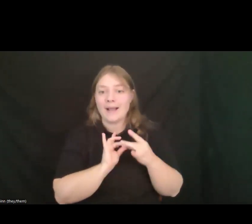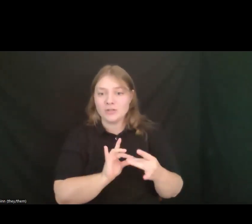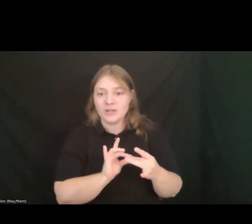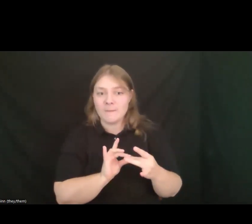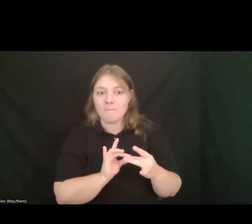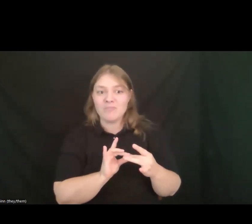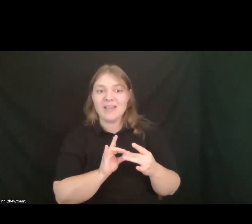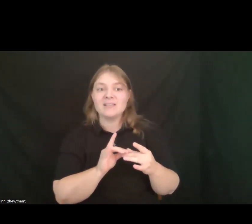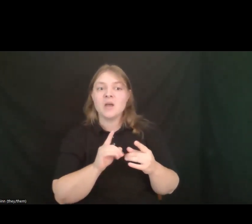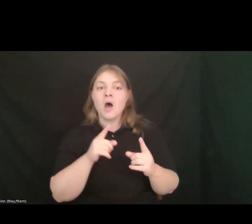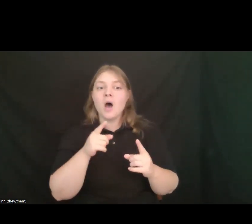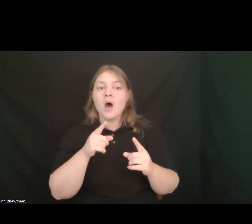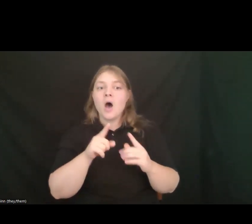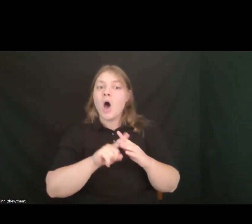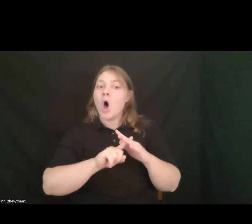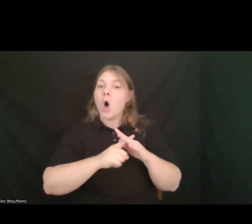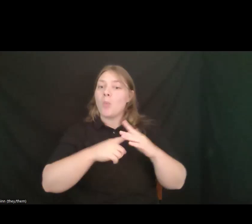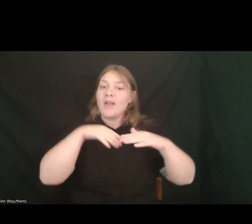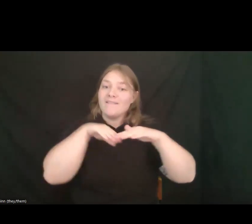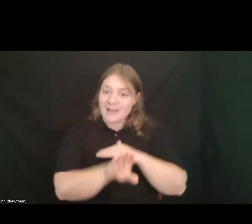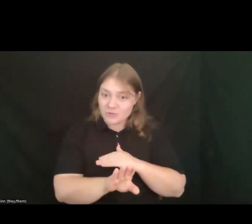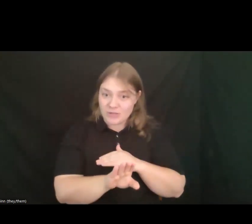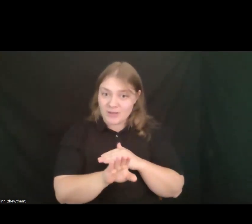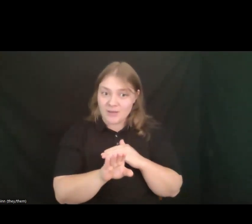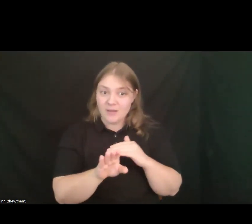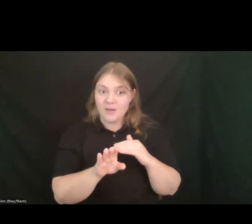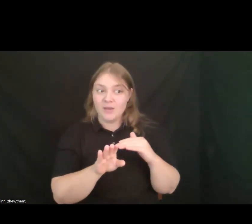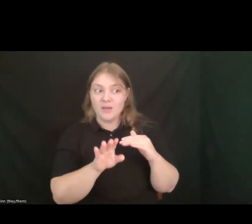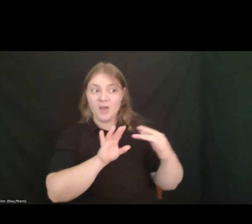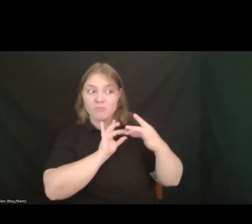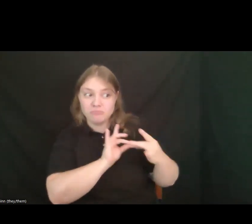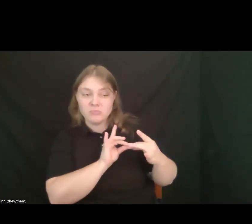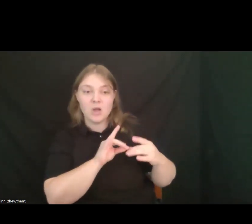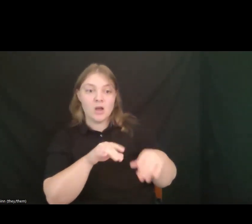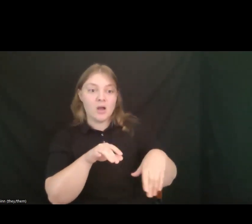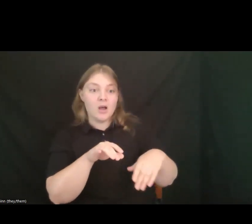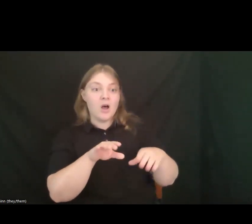Entry right I can see myself often times in the Hunger that they bring when they're coming into